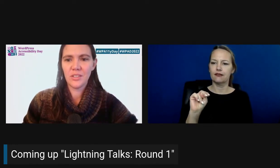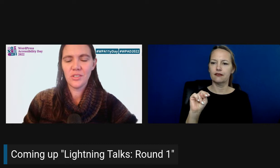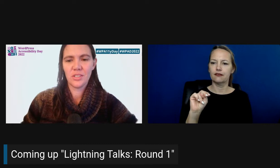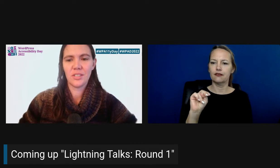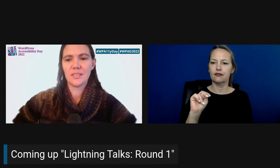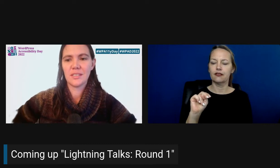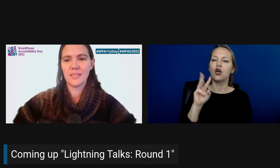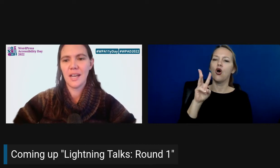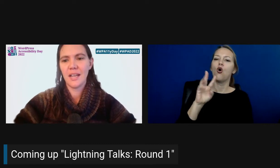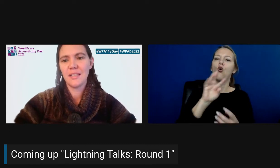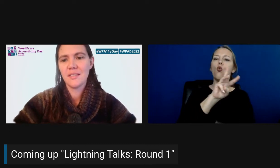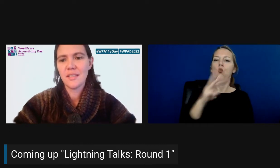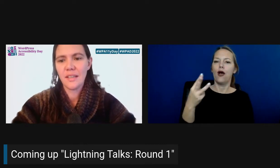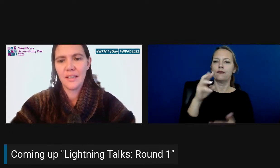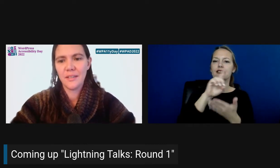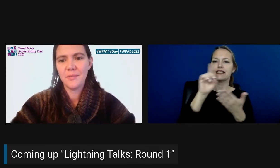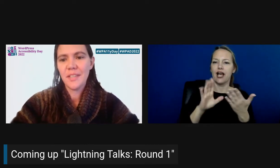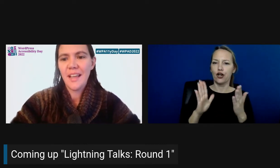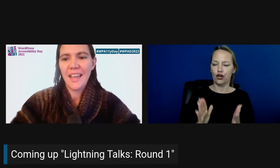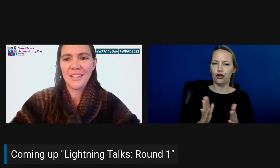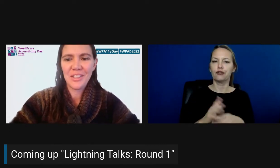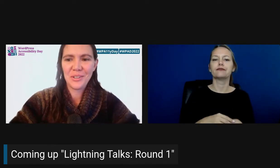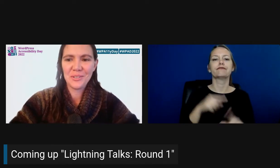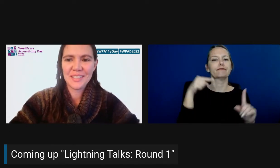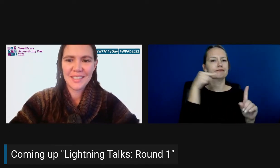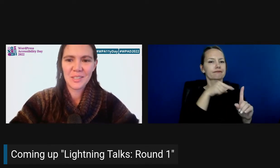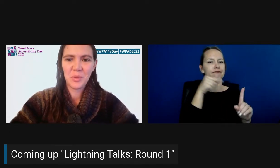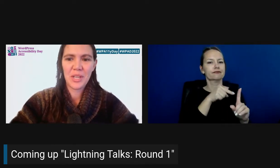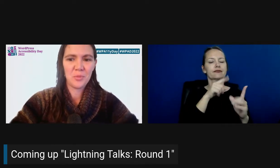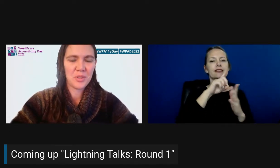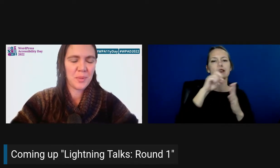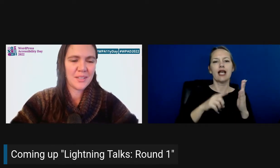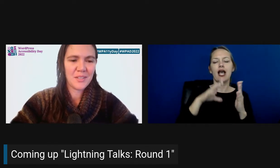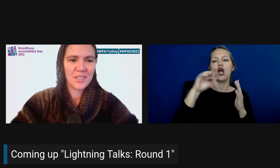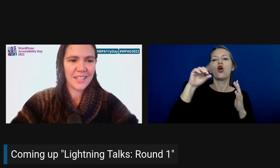She designs and codes accessible and responsive sites